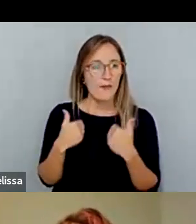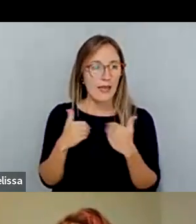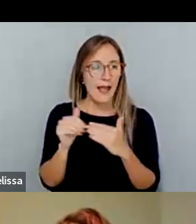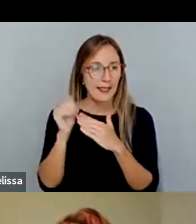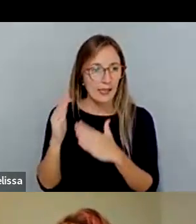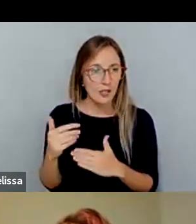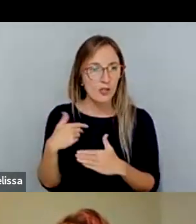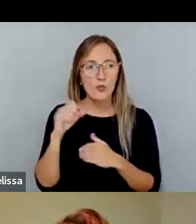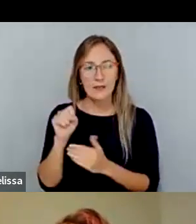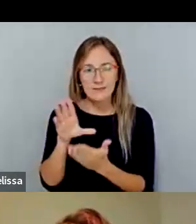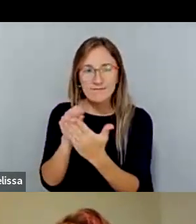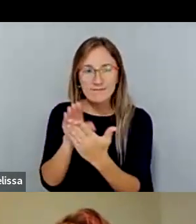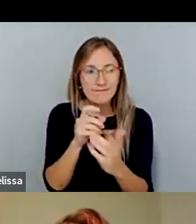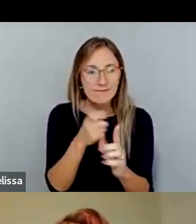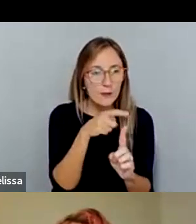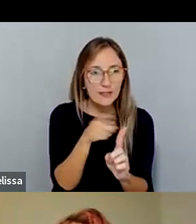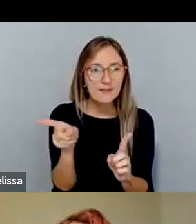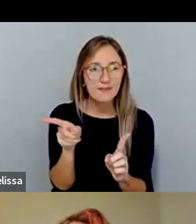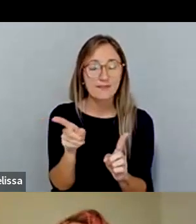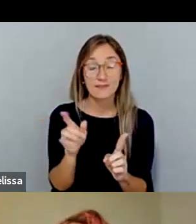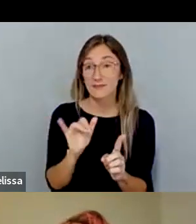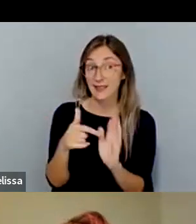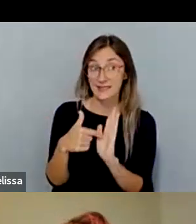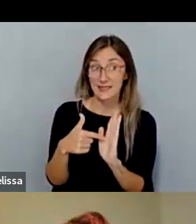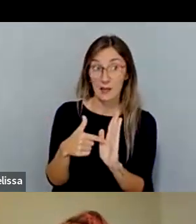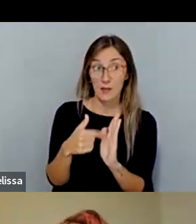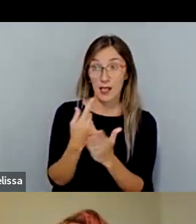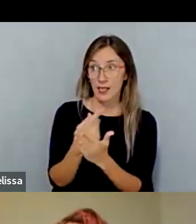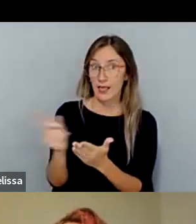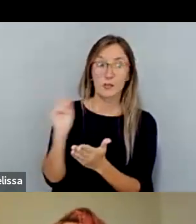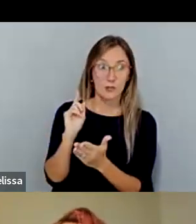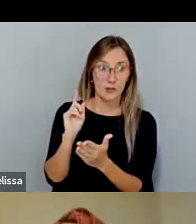to say one of my favorite parts about this program is we also have a group